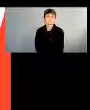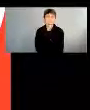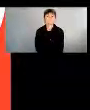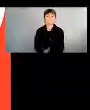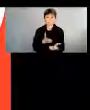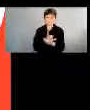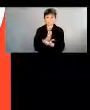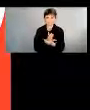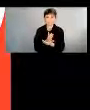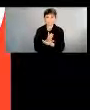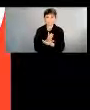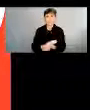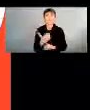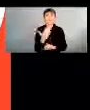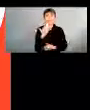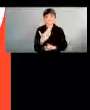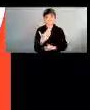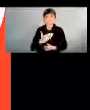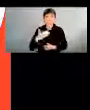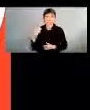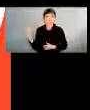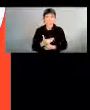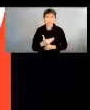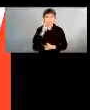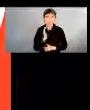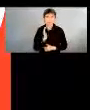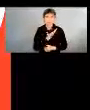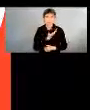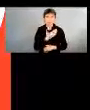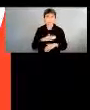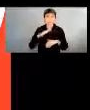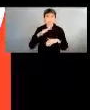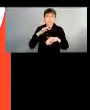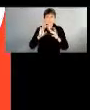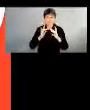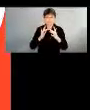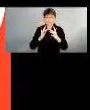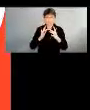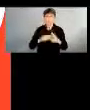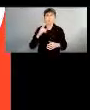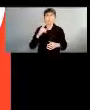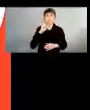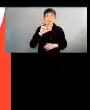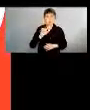Welcome to the online information session for the 2021 Project Grant Program for Individuals